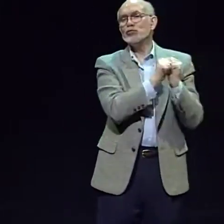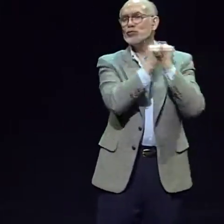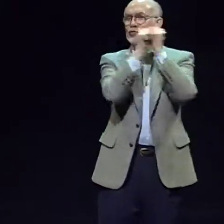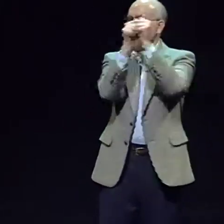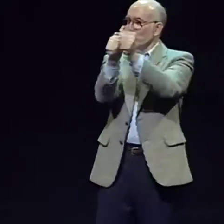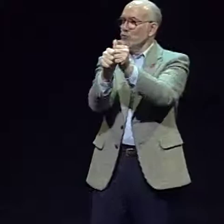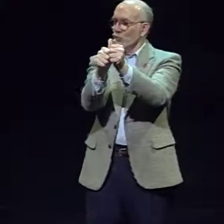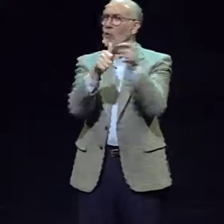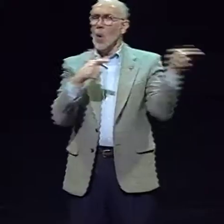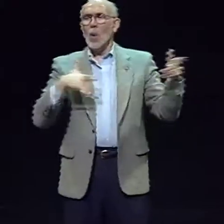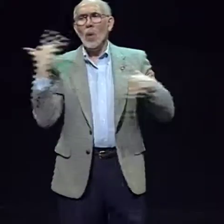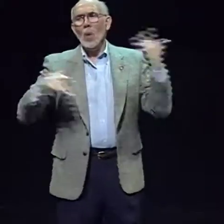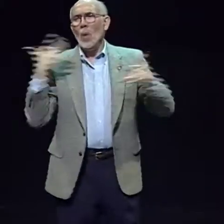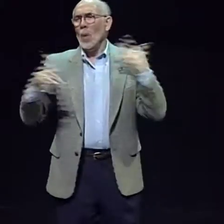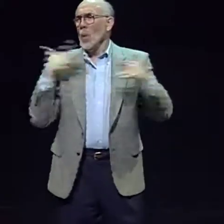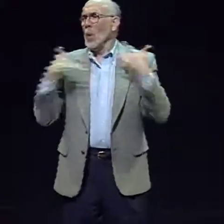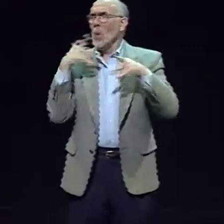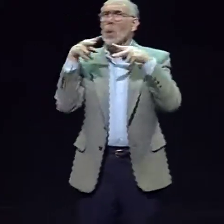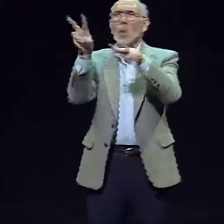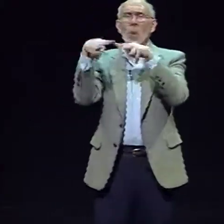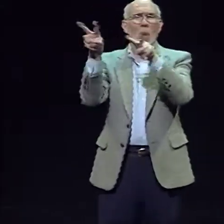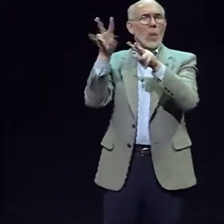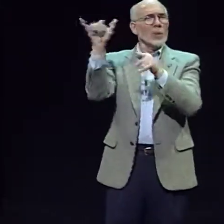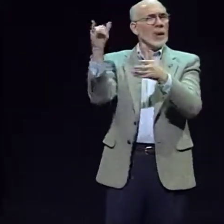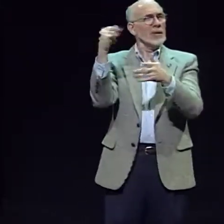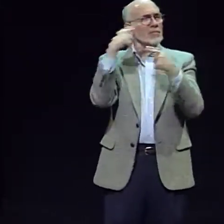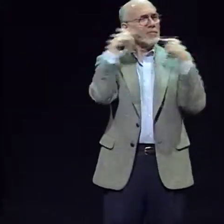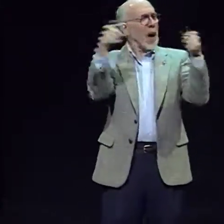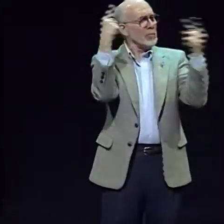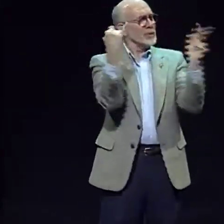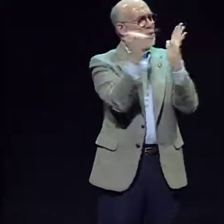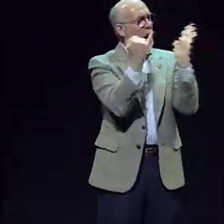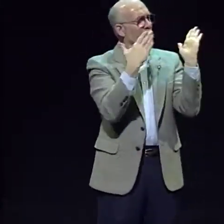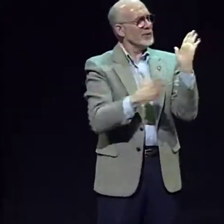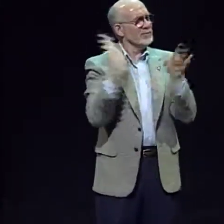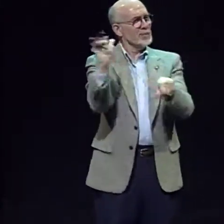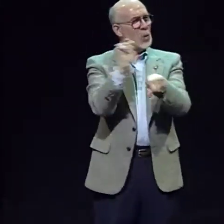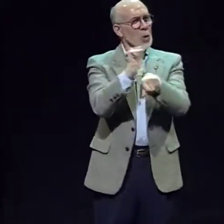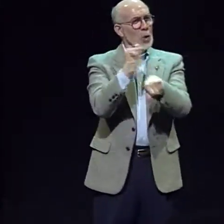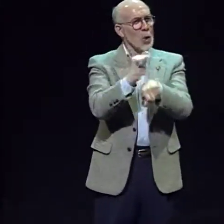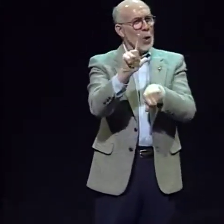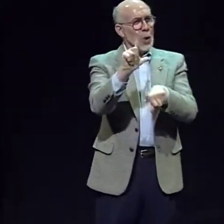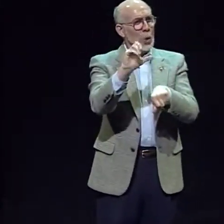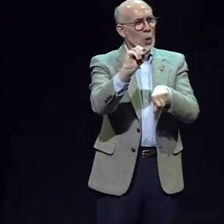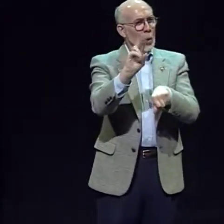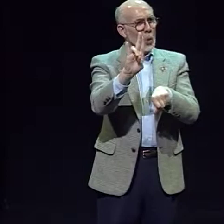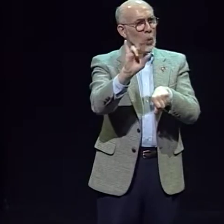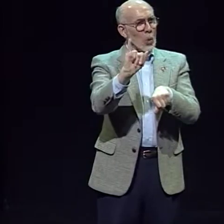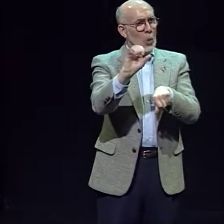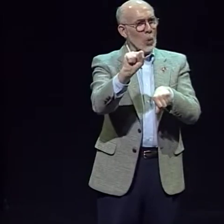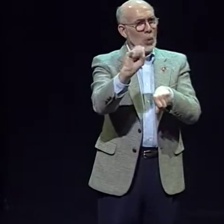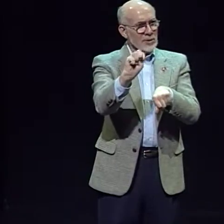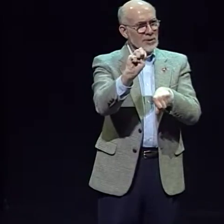SO TOGETHER, WE WENT TO THE MUSEUM. MY FRIEND WAS VERY EXCITED ABOUT SEEING THIS ONE ARTIST'S WORK,